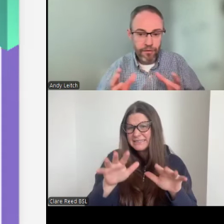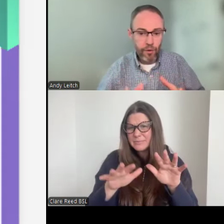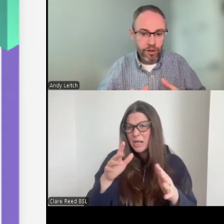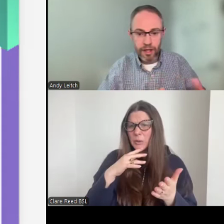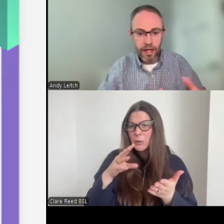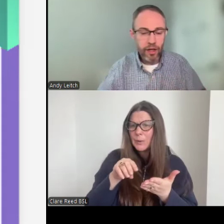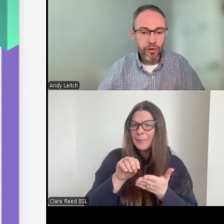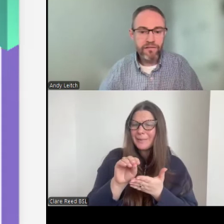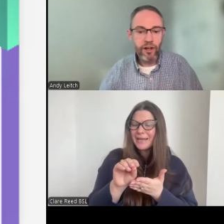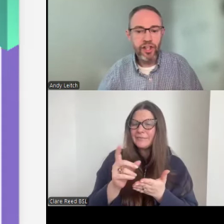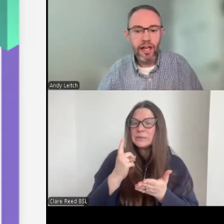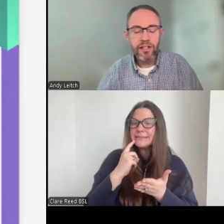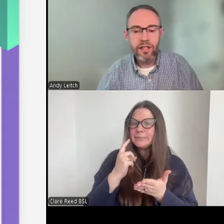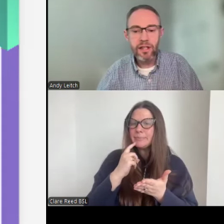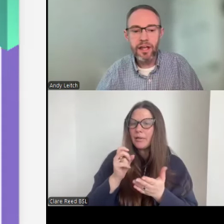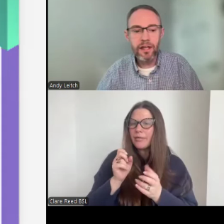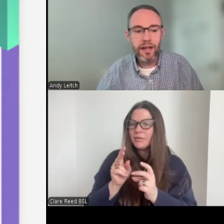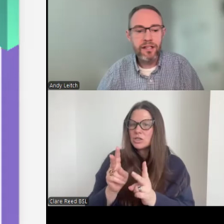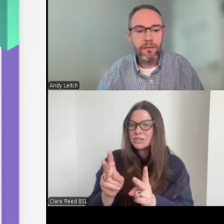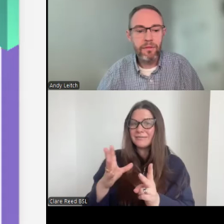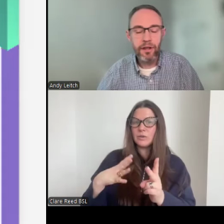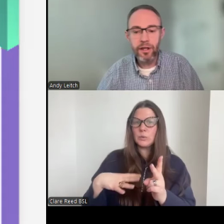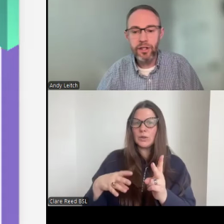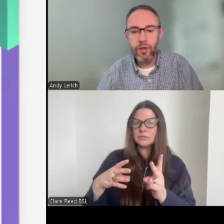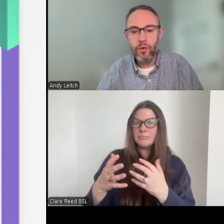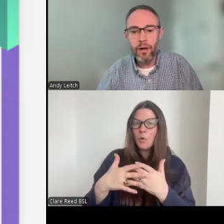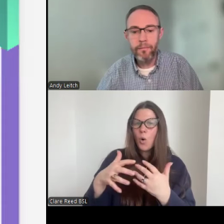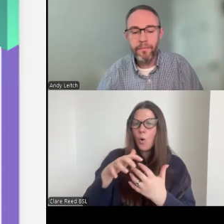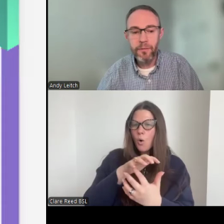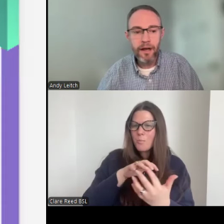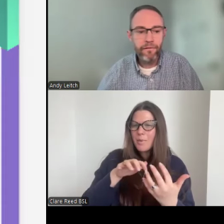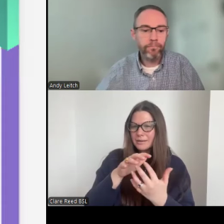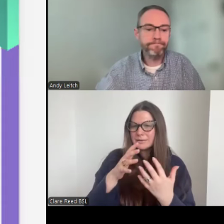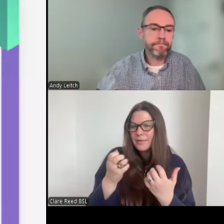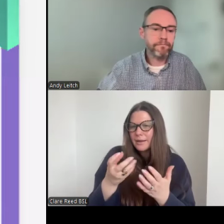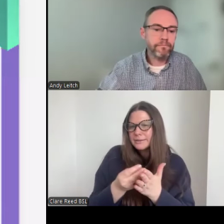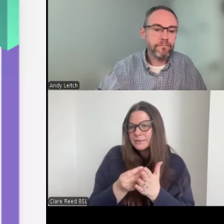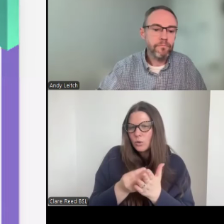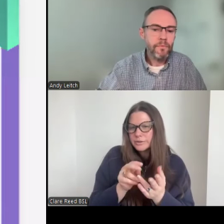If you want the increased functionality, then that is something that you pay for.